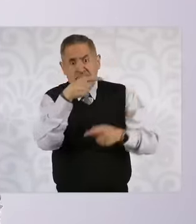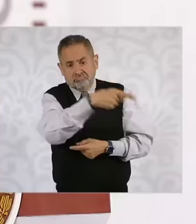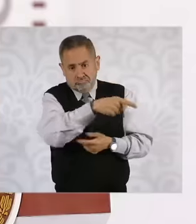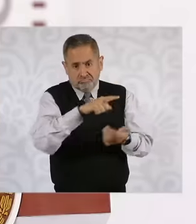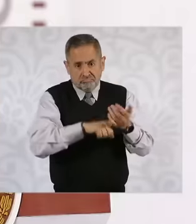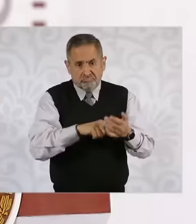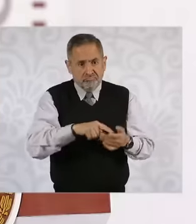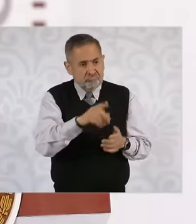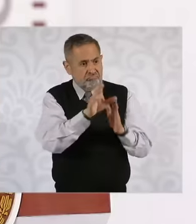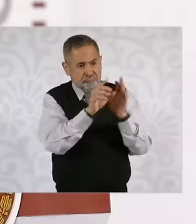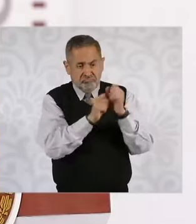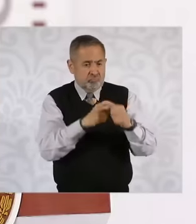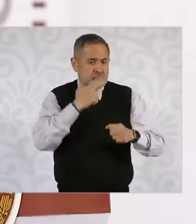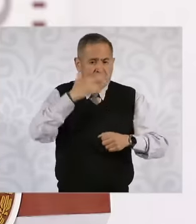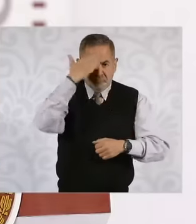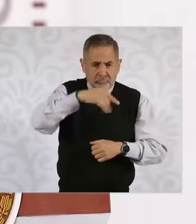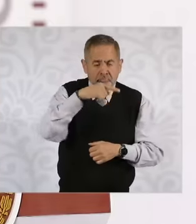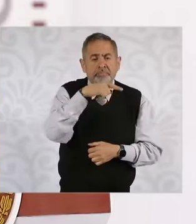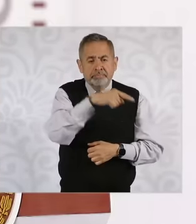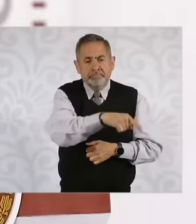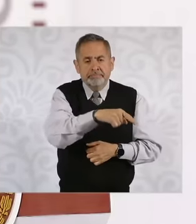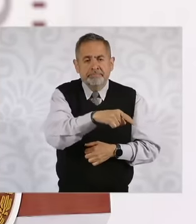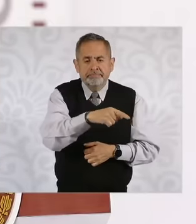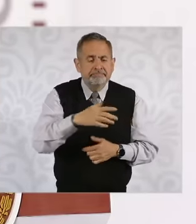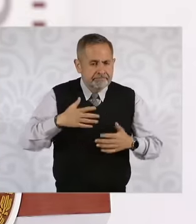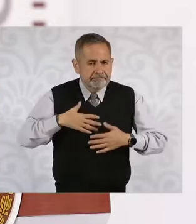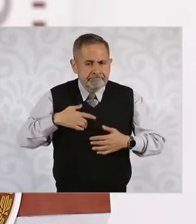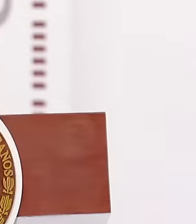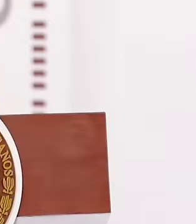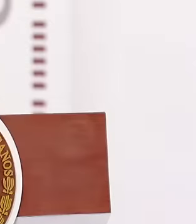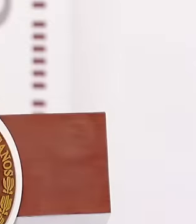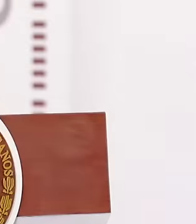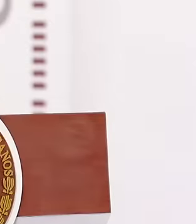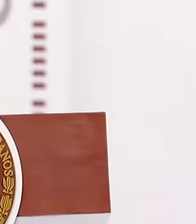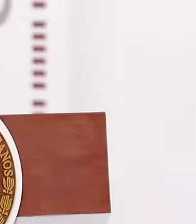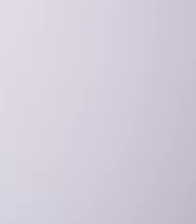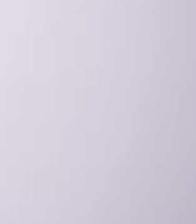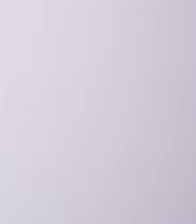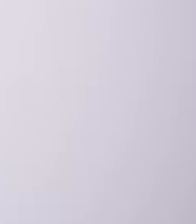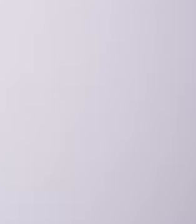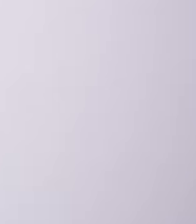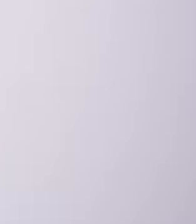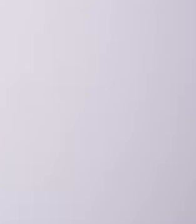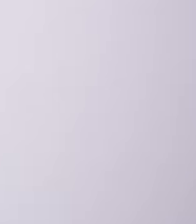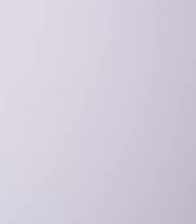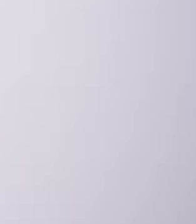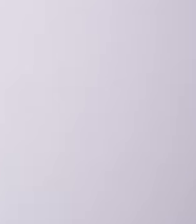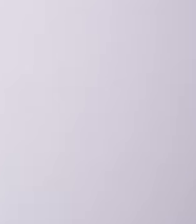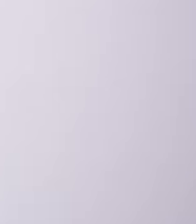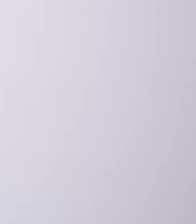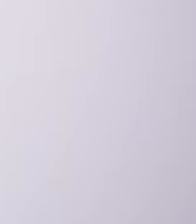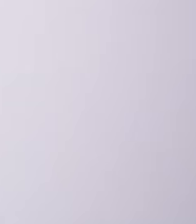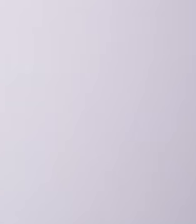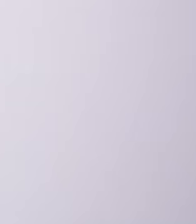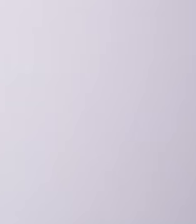constitutionalist, we, well, have our differences with him, but he already said, it's over. Let's go to